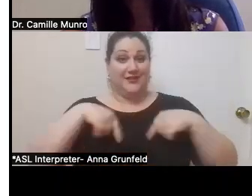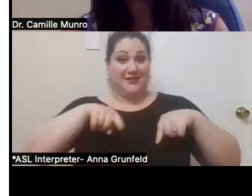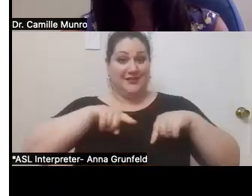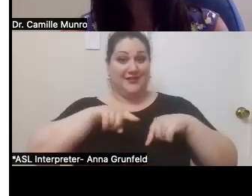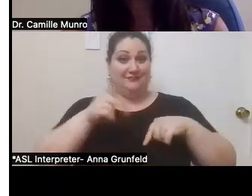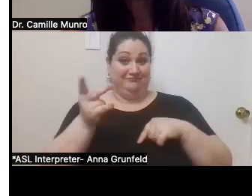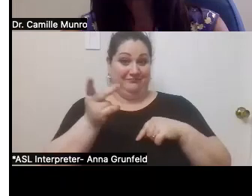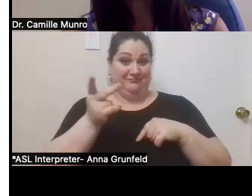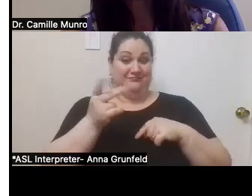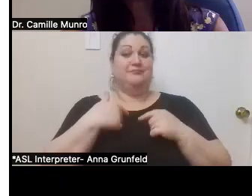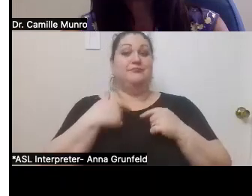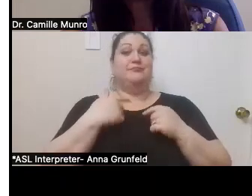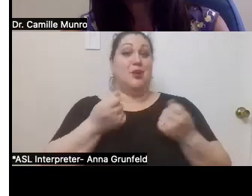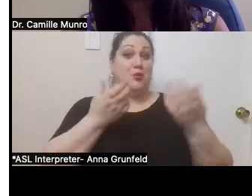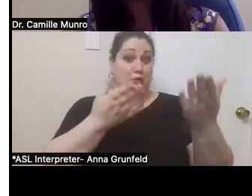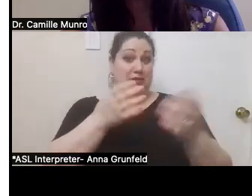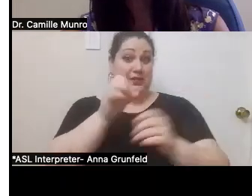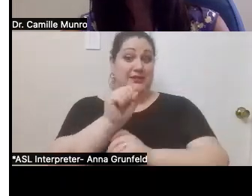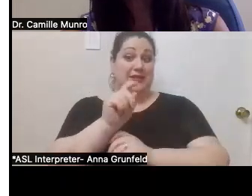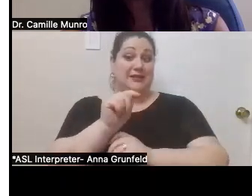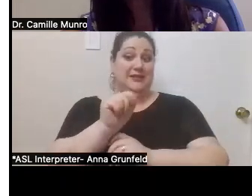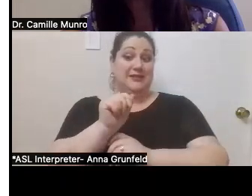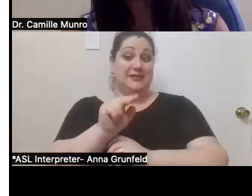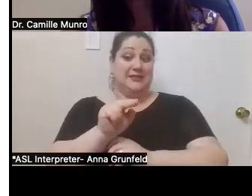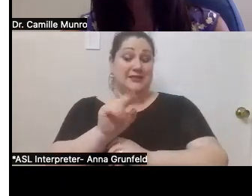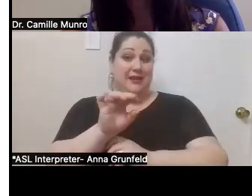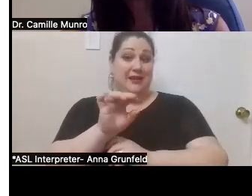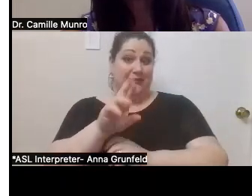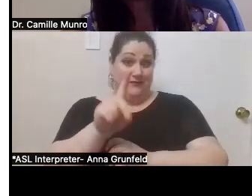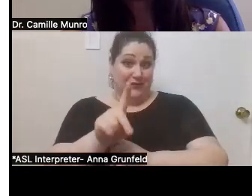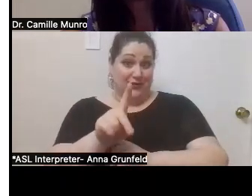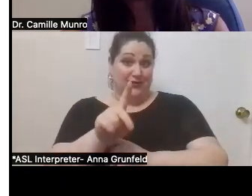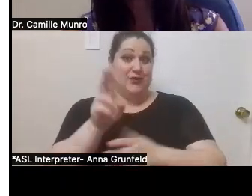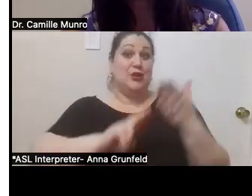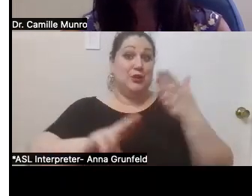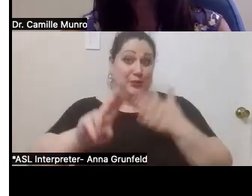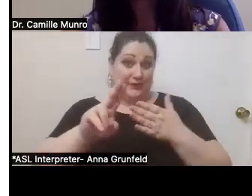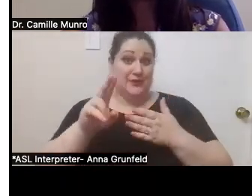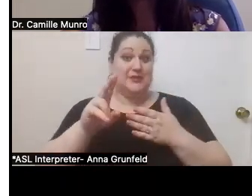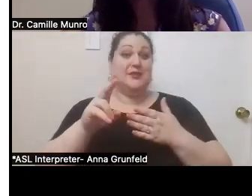at Stanford University building a culture of health equity and summit.